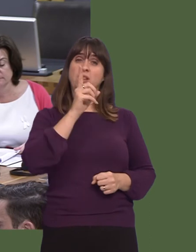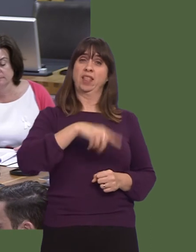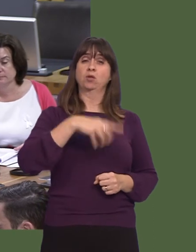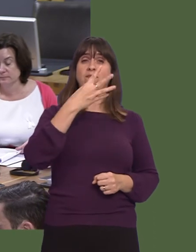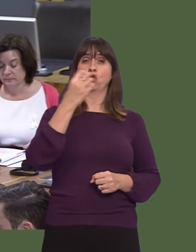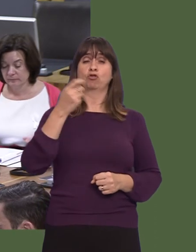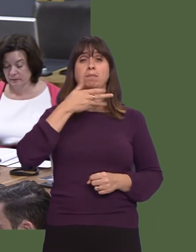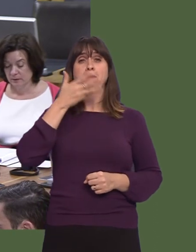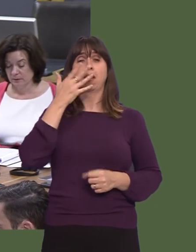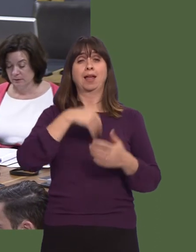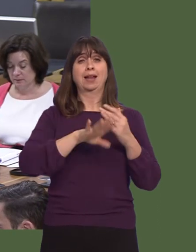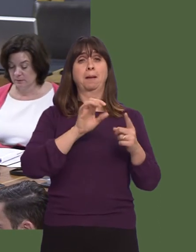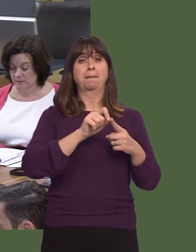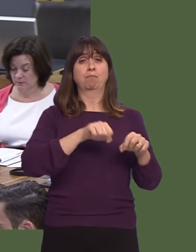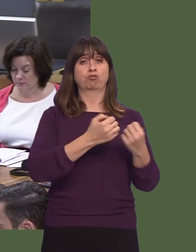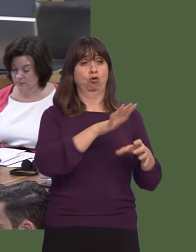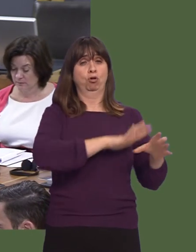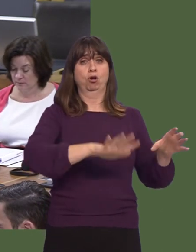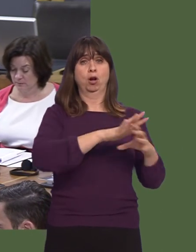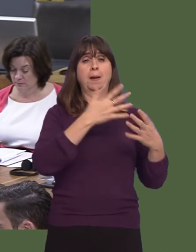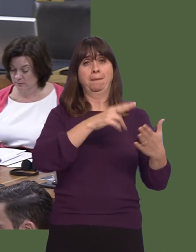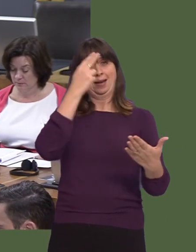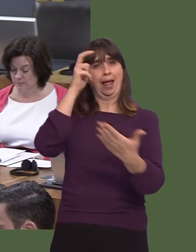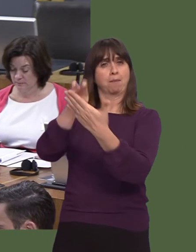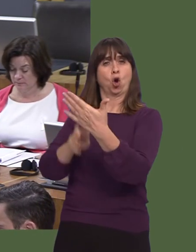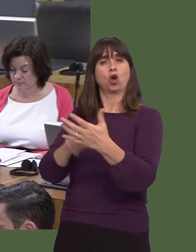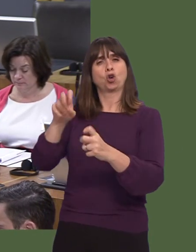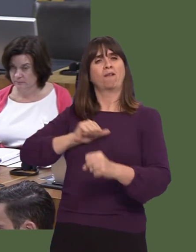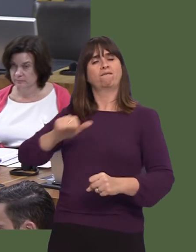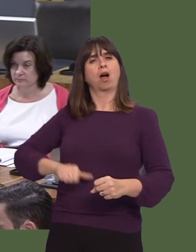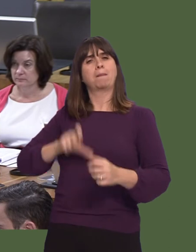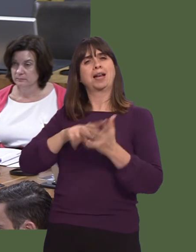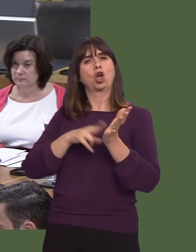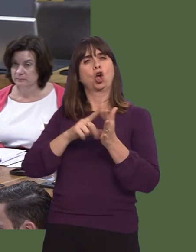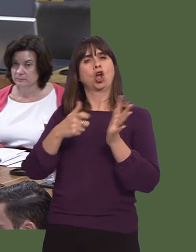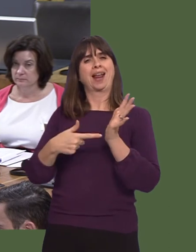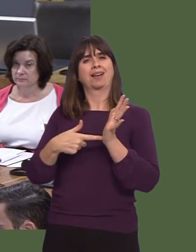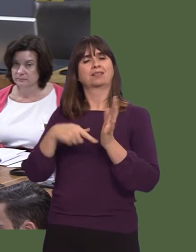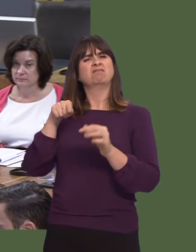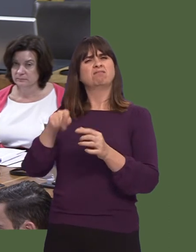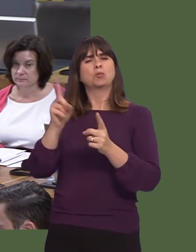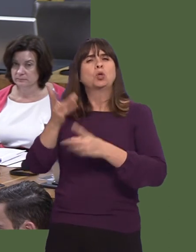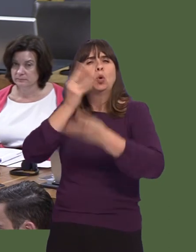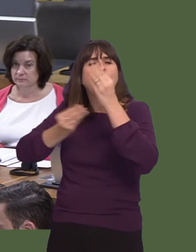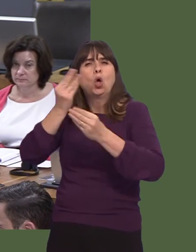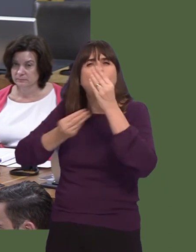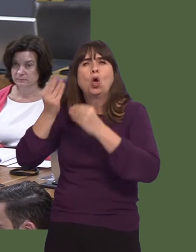gyda Cyswllt Ffermio i ddysgu mwy am wella proffidioldeb, cystadleurwydd a pherfformiad amgylcheddol eu busnesau. Wrth gwrs, rydym ni'n dal i bwyso ar Lywodraeth y Deyrnas Unedig